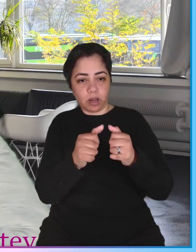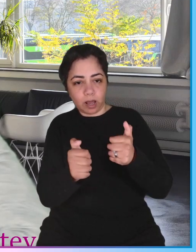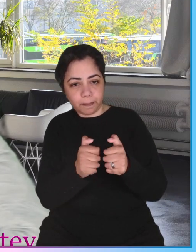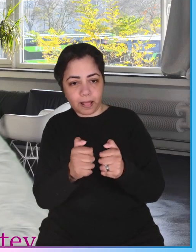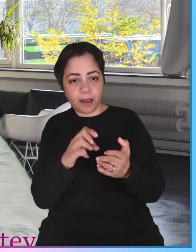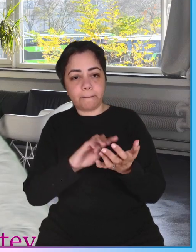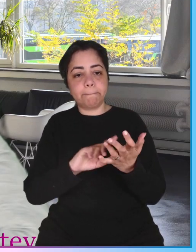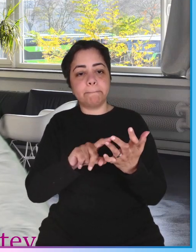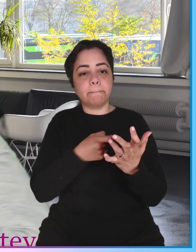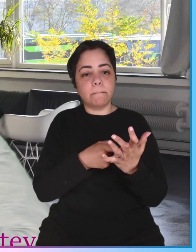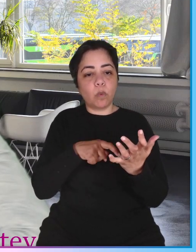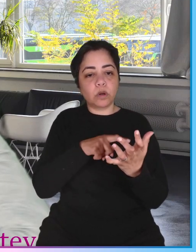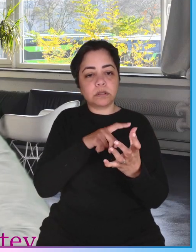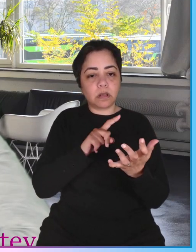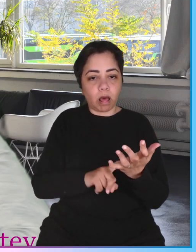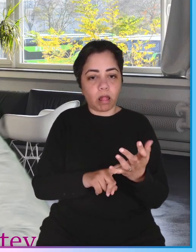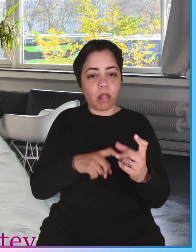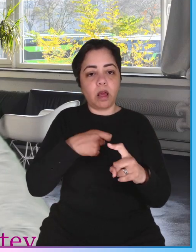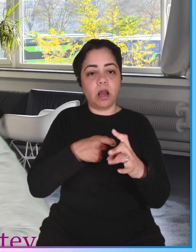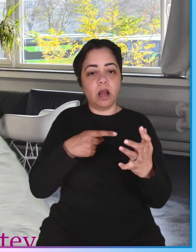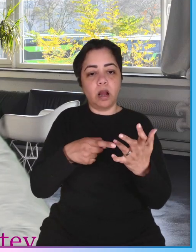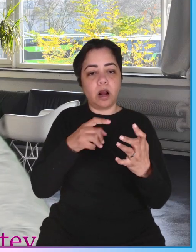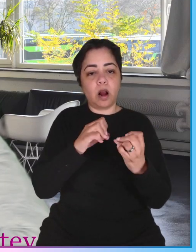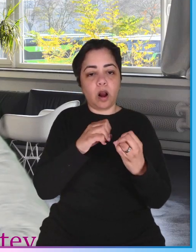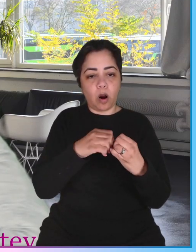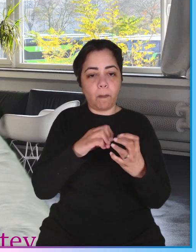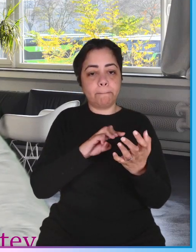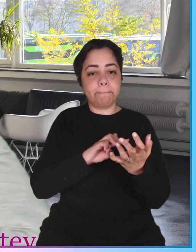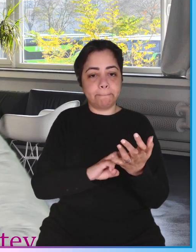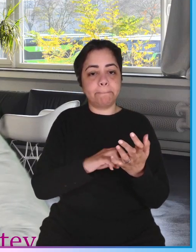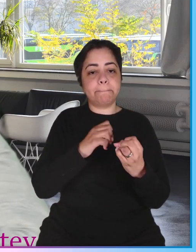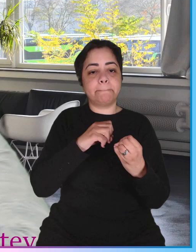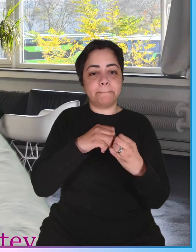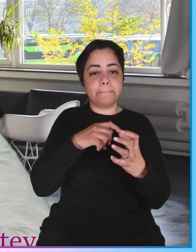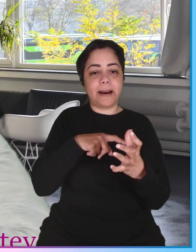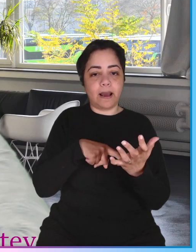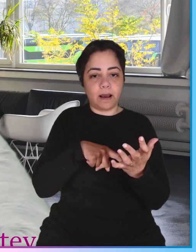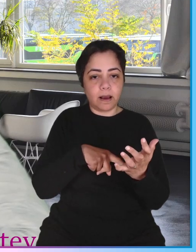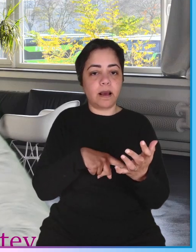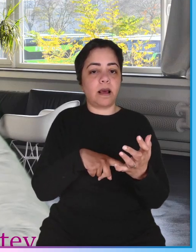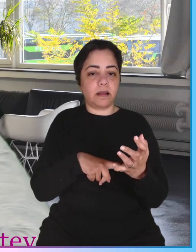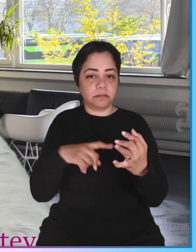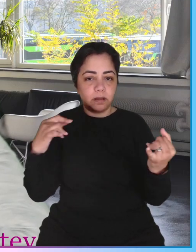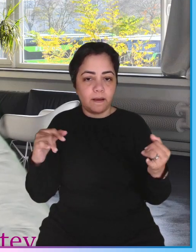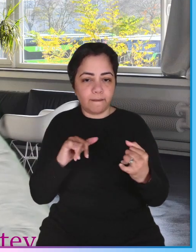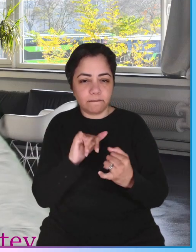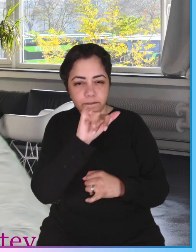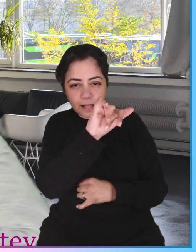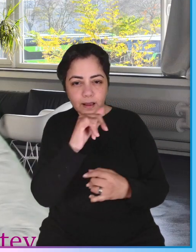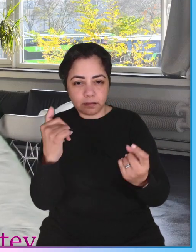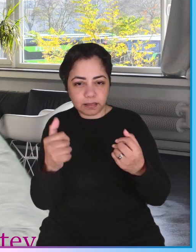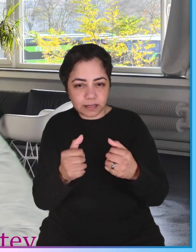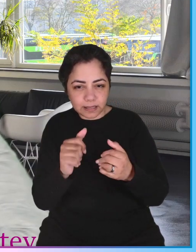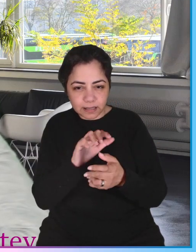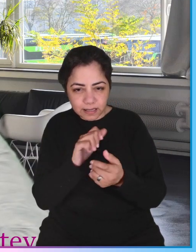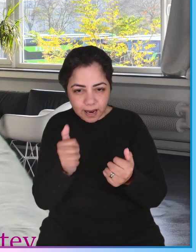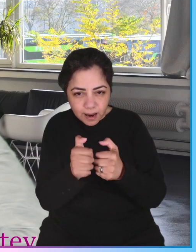and so, in his garage, we would sit and play Mortal Kombat, and fighting games and we would laugh at each other getting pwned